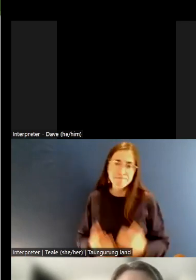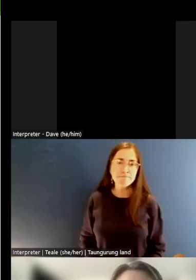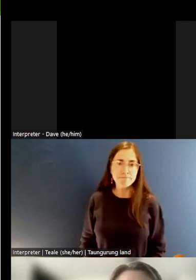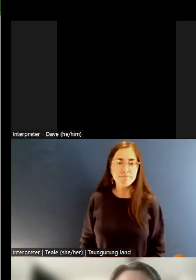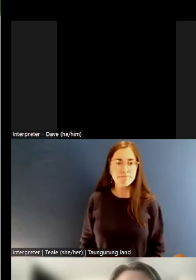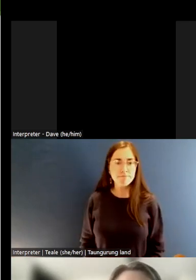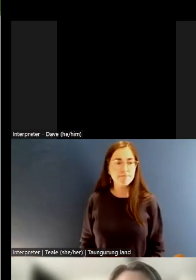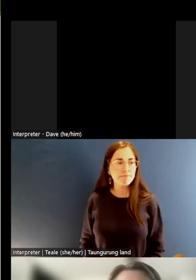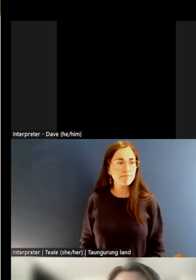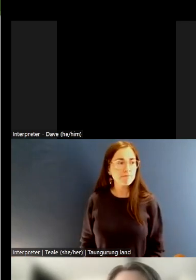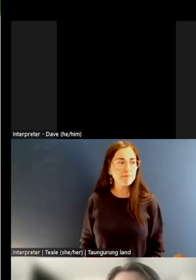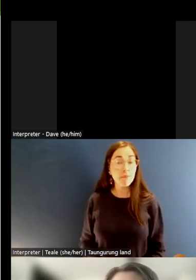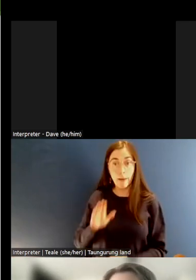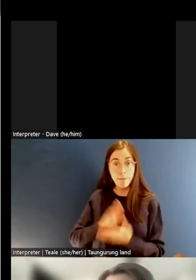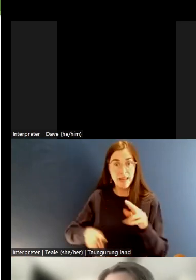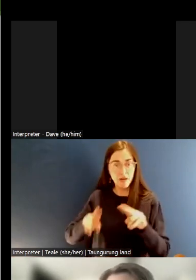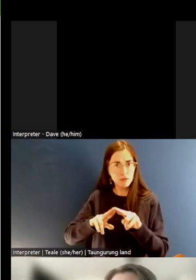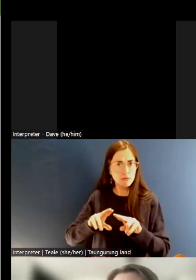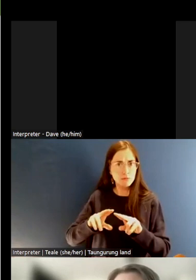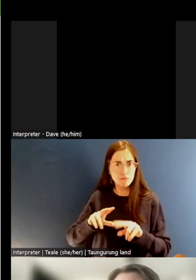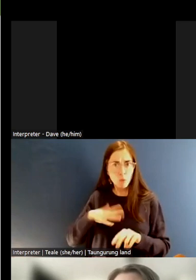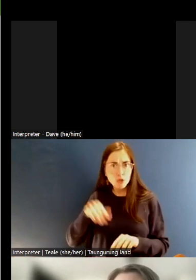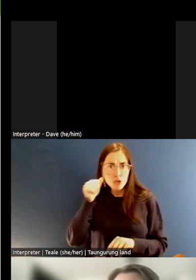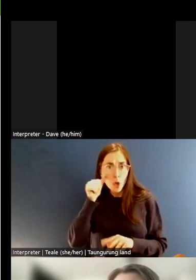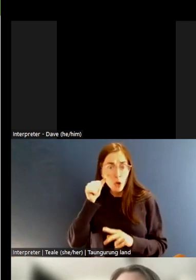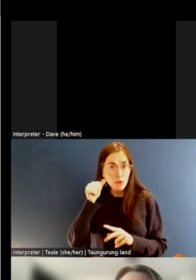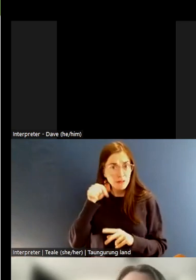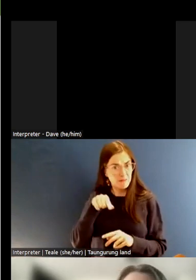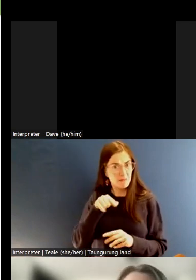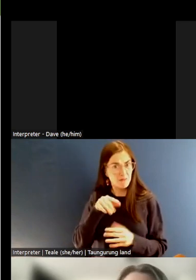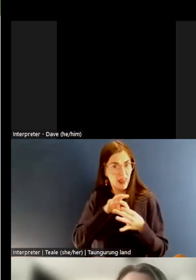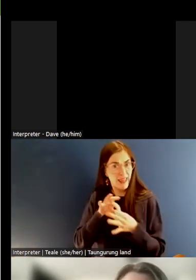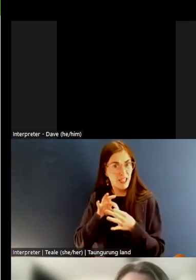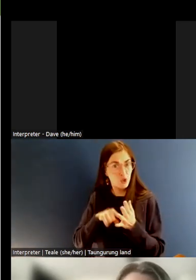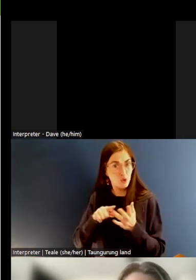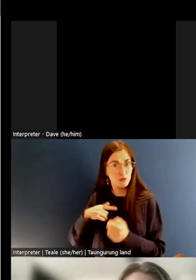But her parents were keen to know, could it be related to their genetic results?